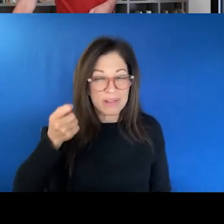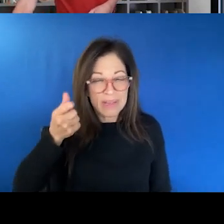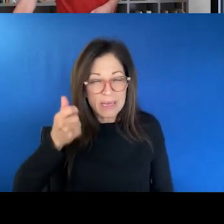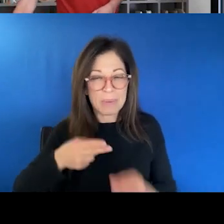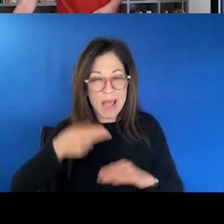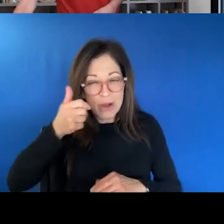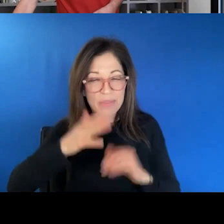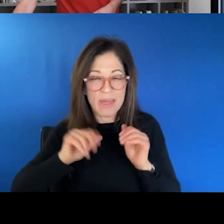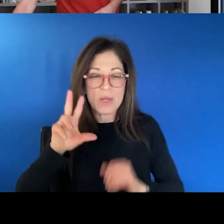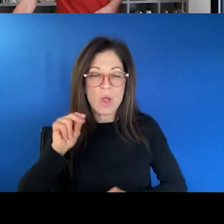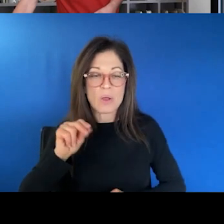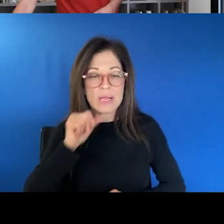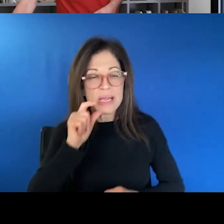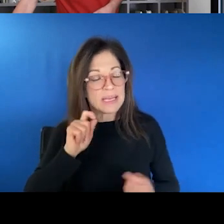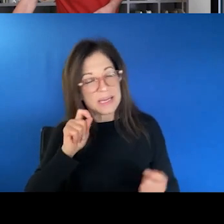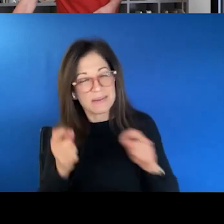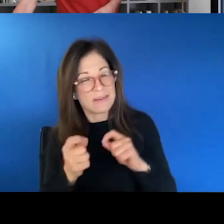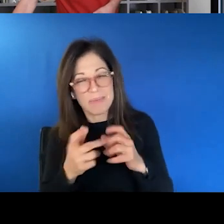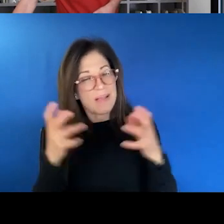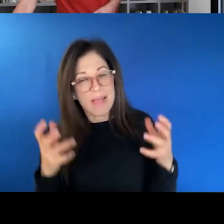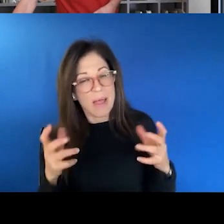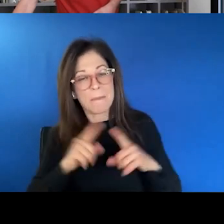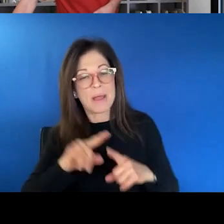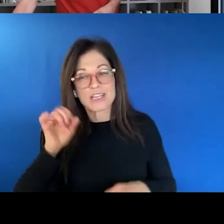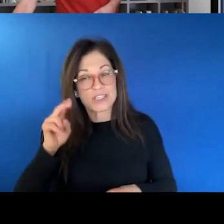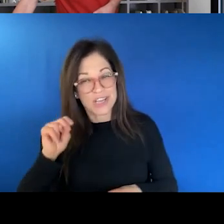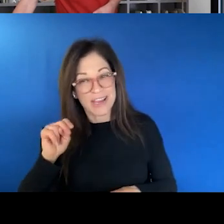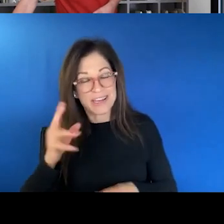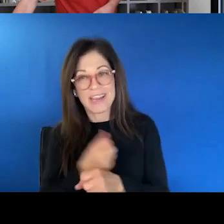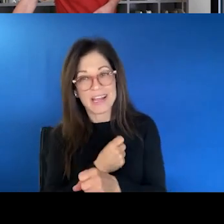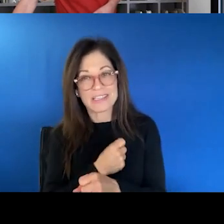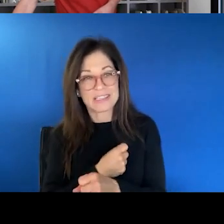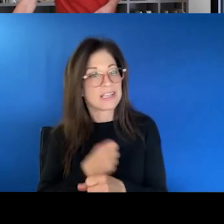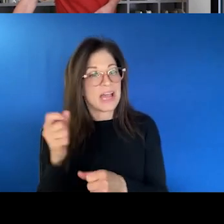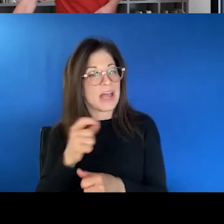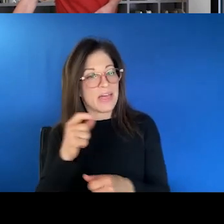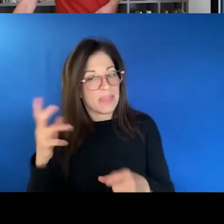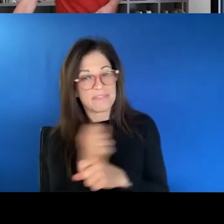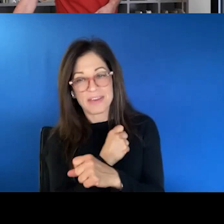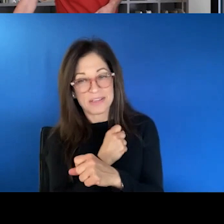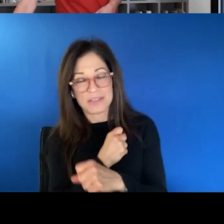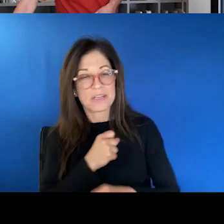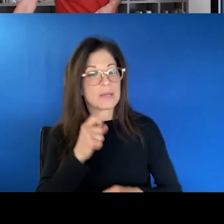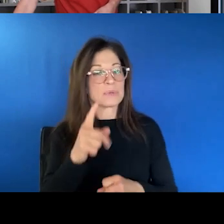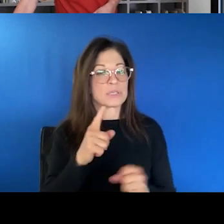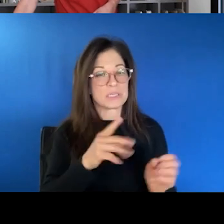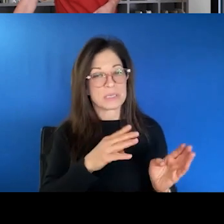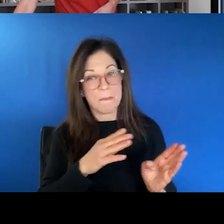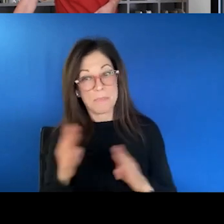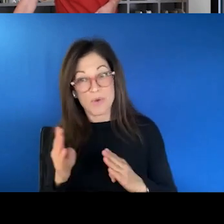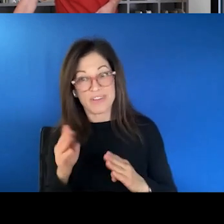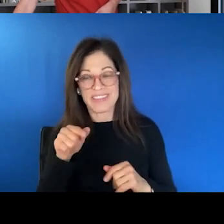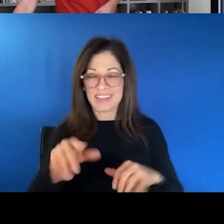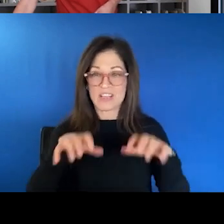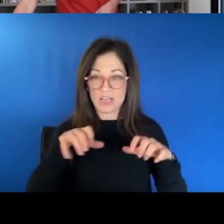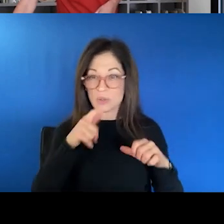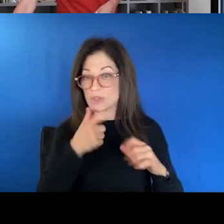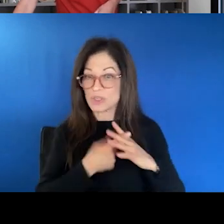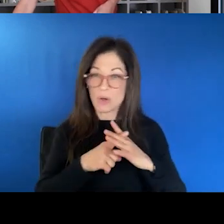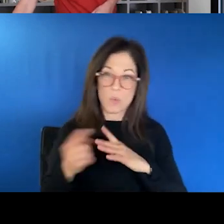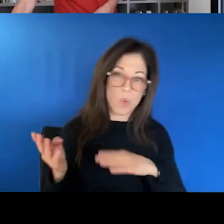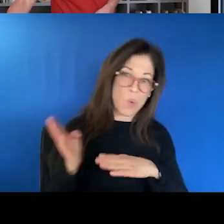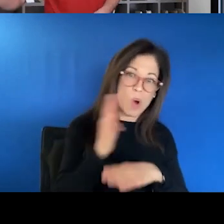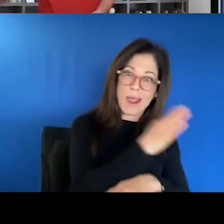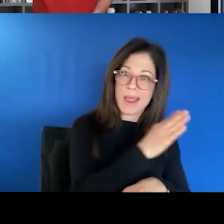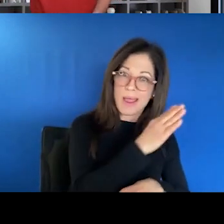DID NOT MOVE A LOT, BUT JENN MOVED THE AUDIENCE. MOVED IT A